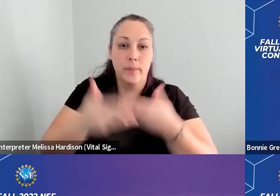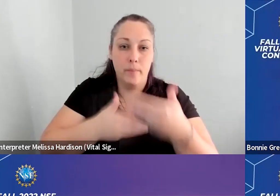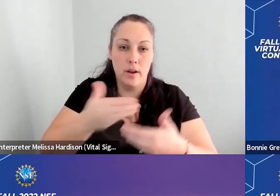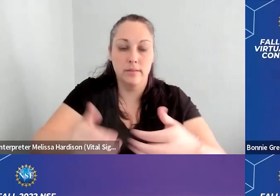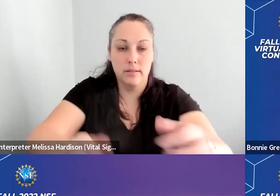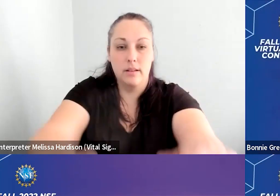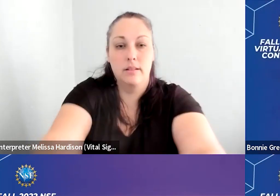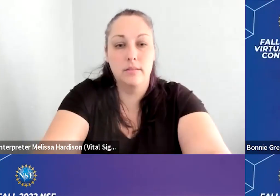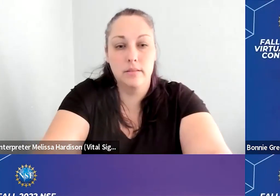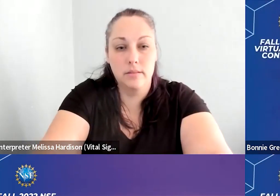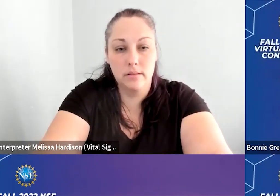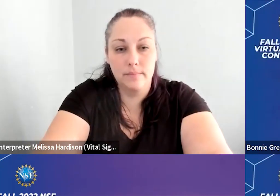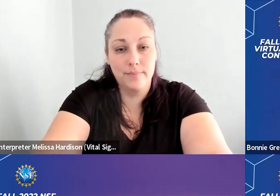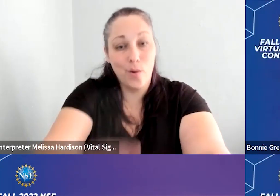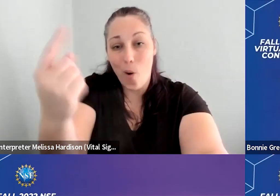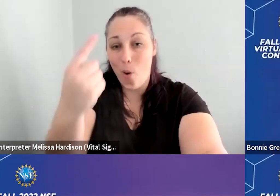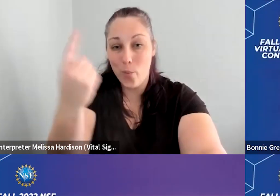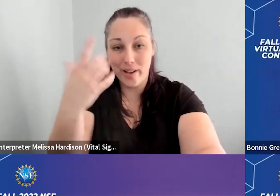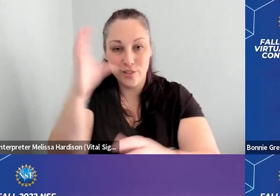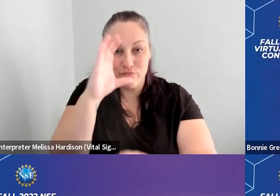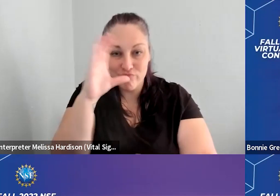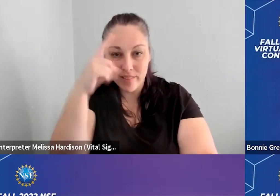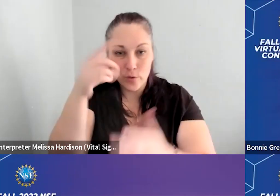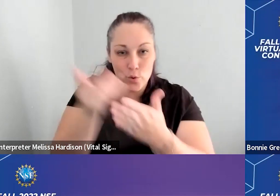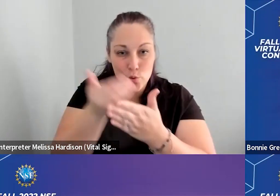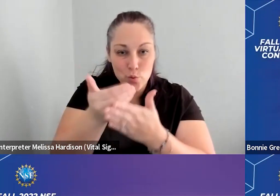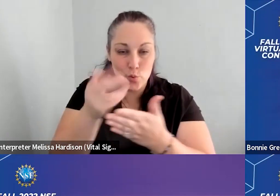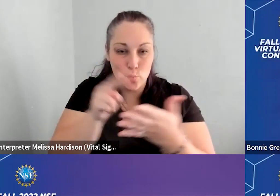And we're always looking for new reviewers. Beth Strausser: Right. Yes, exactly.